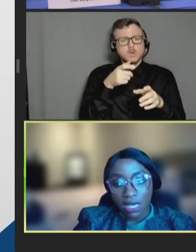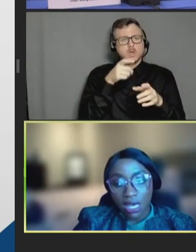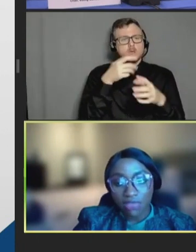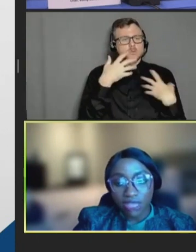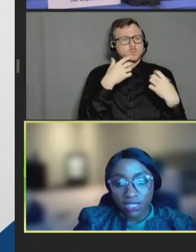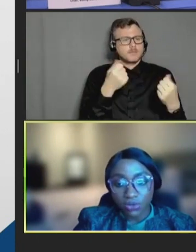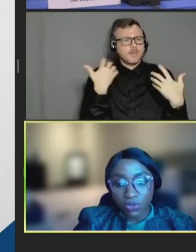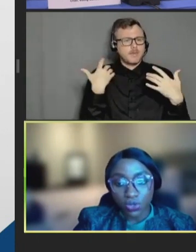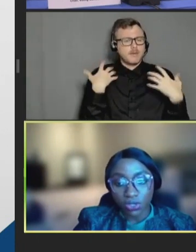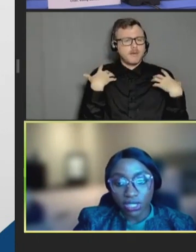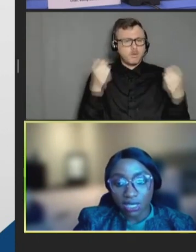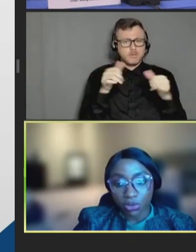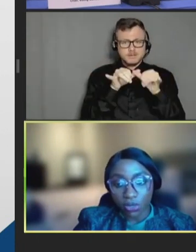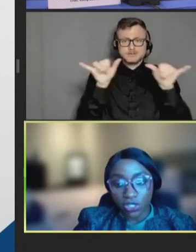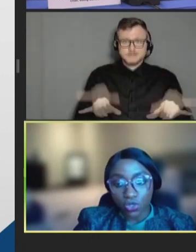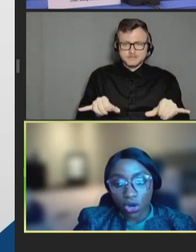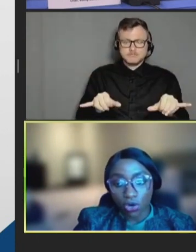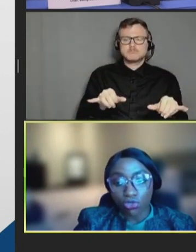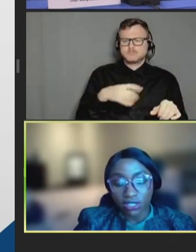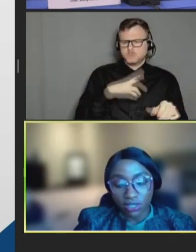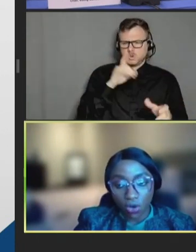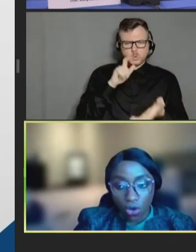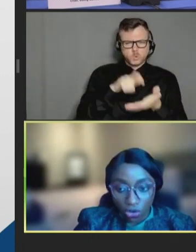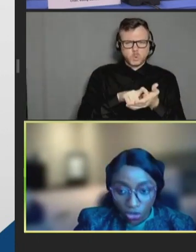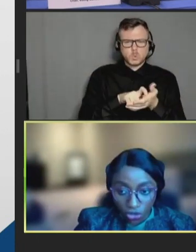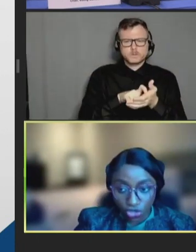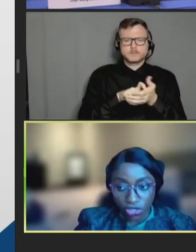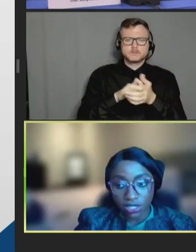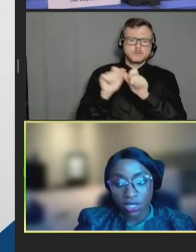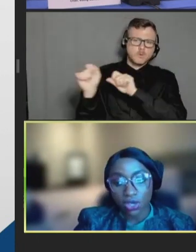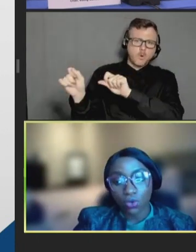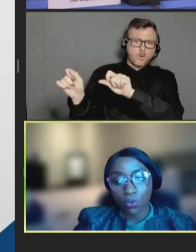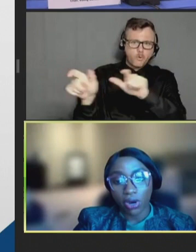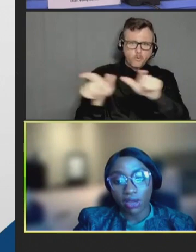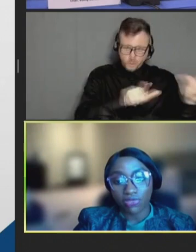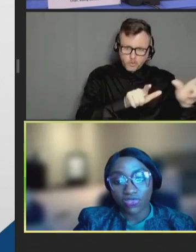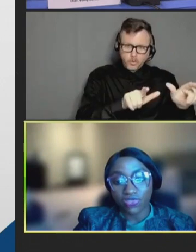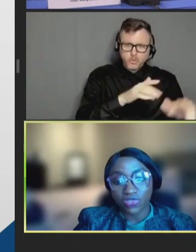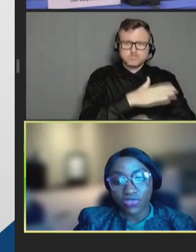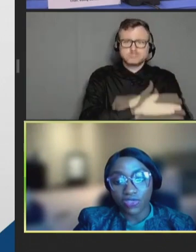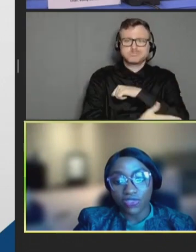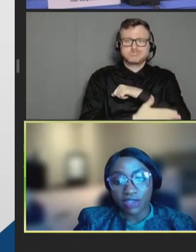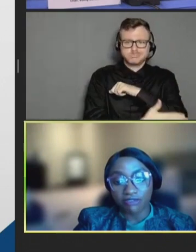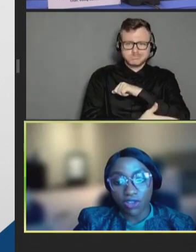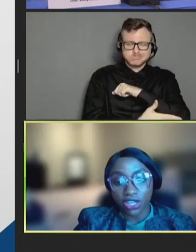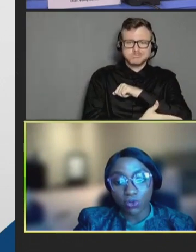And this is also an example that we saw across all the countries, where they found that it